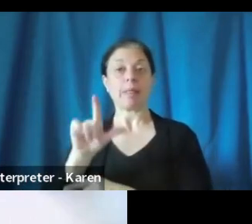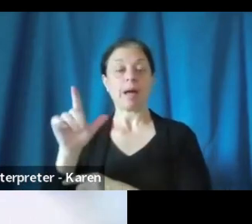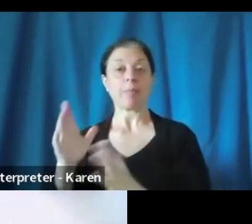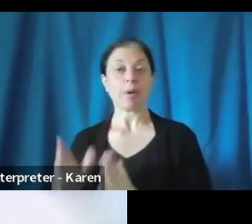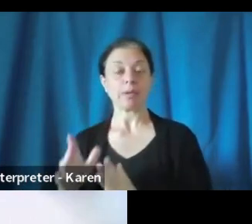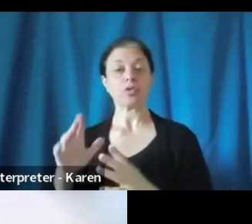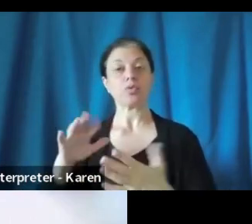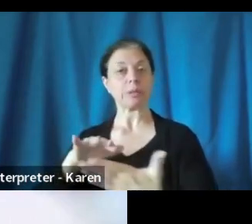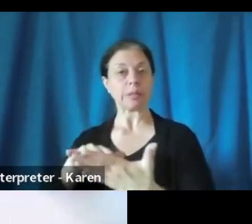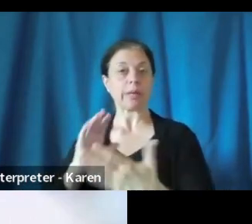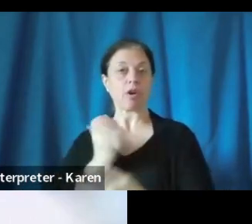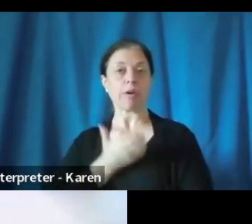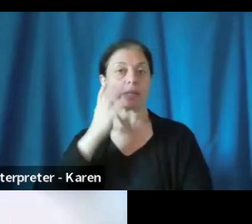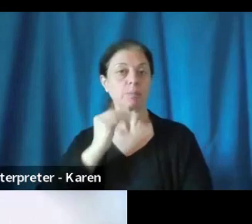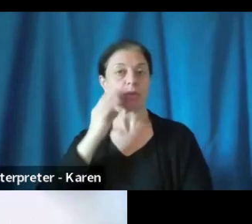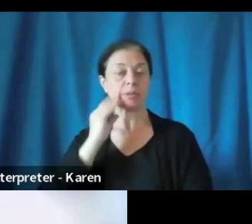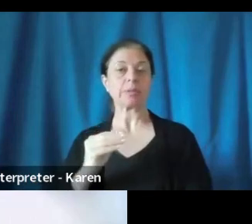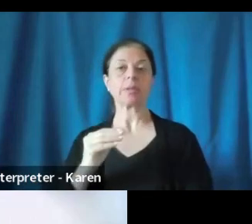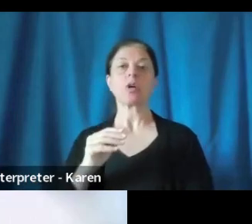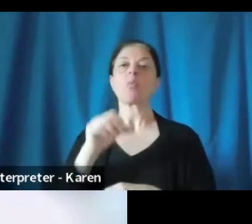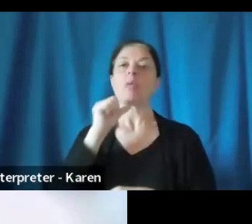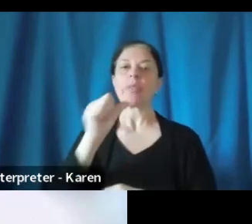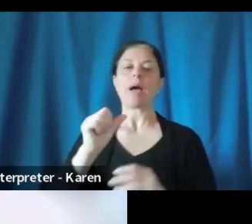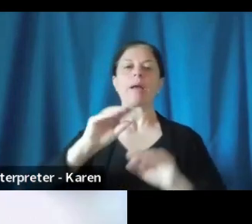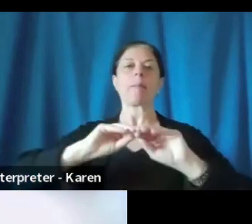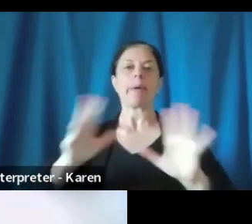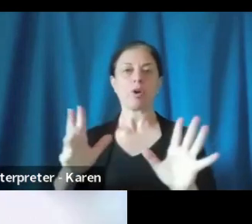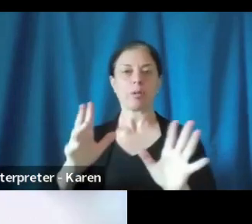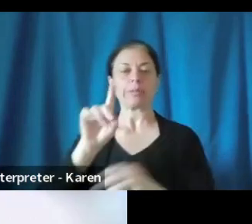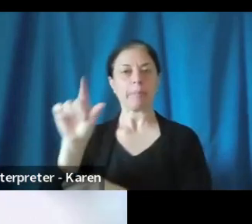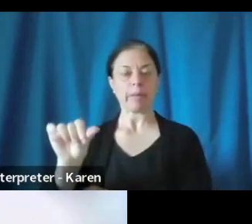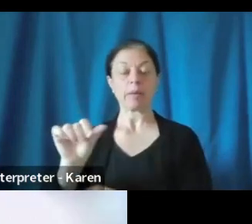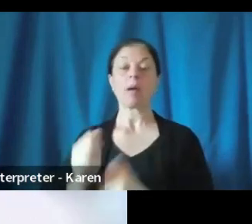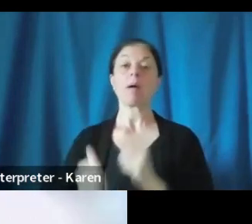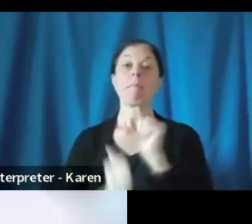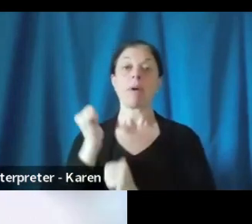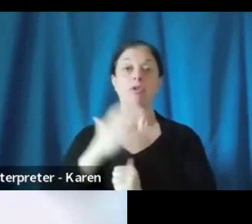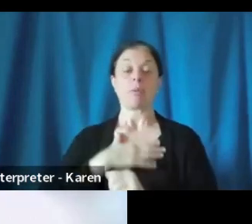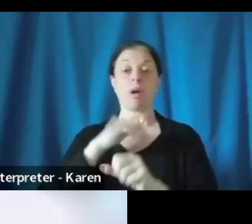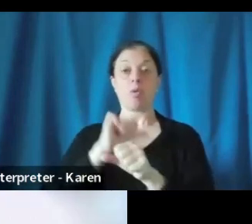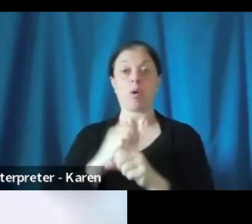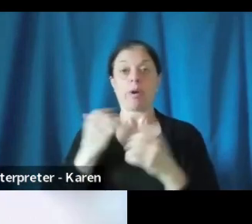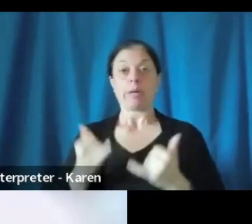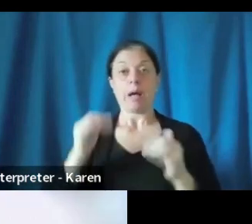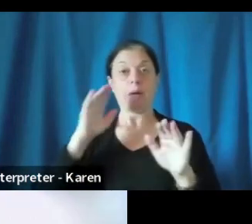through scholarship, working with other disabled librarians to study the experience of academic librarians with